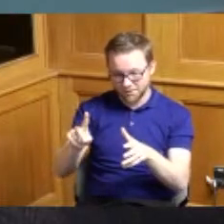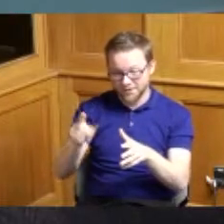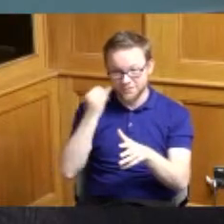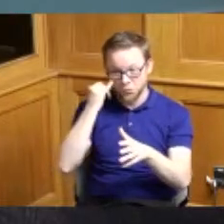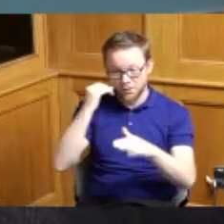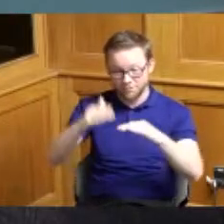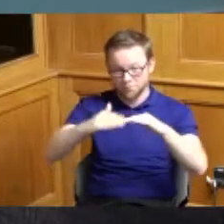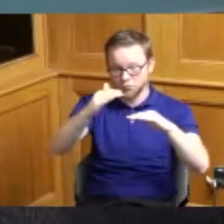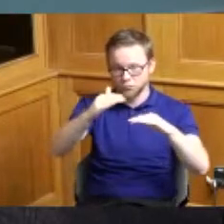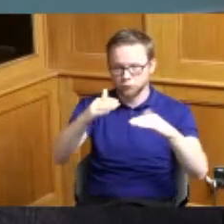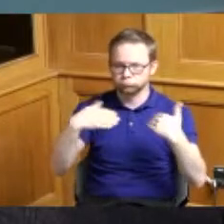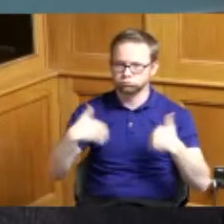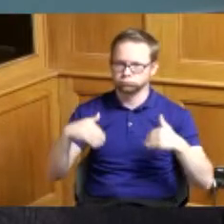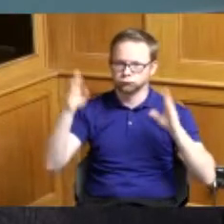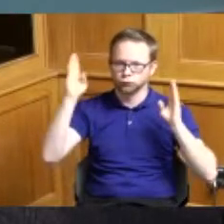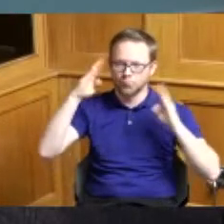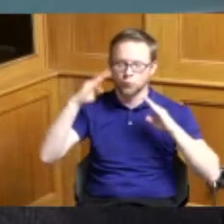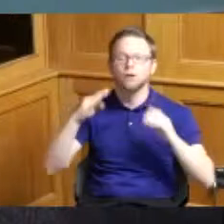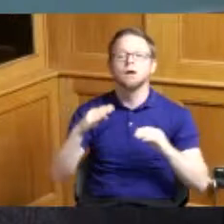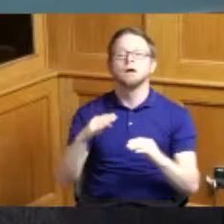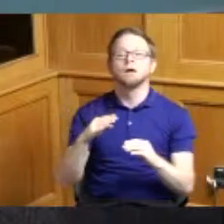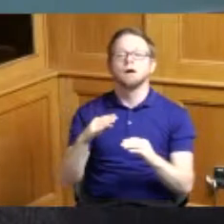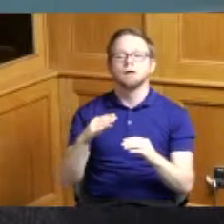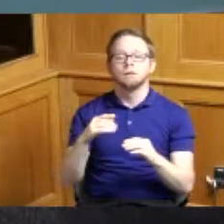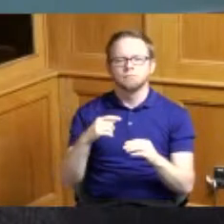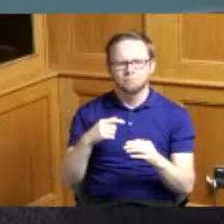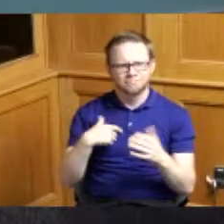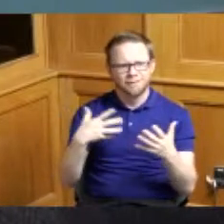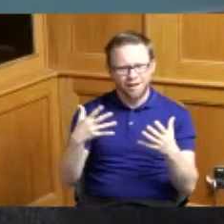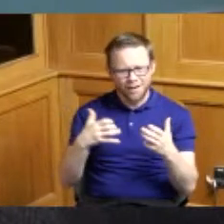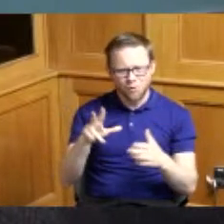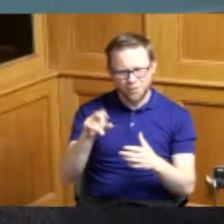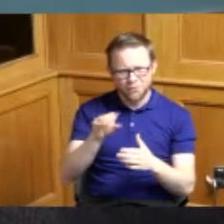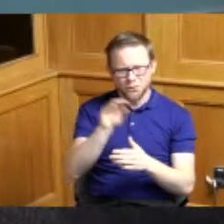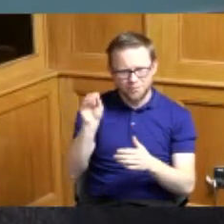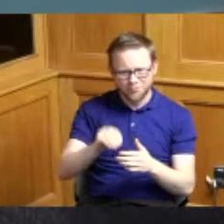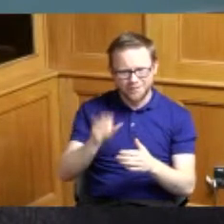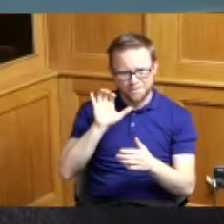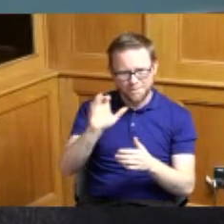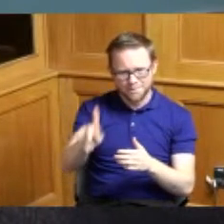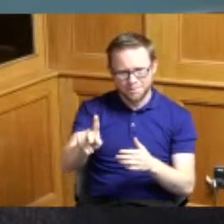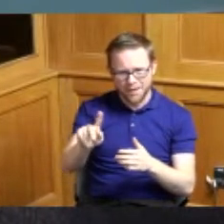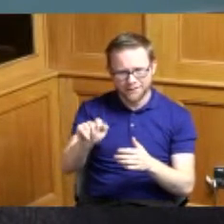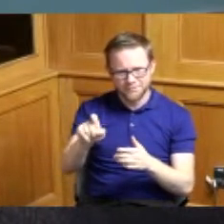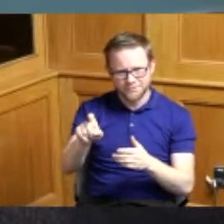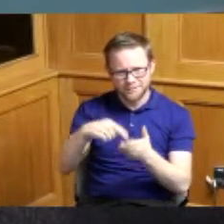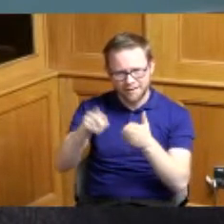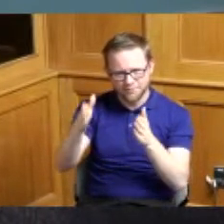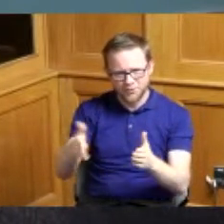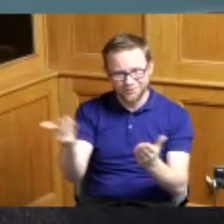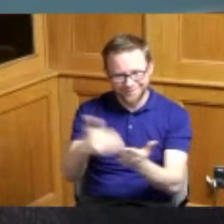but more importantly I want to try to get to 30 again and I don't want to hear that we can't